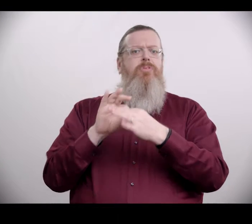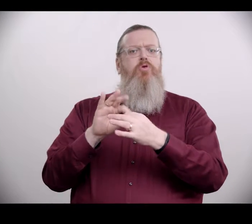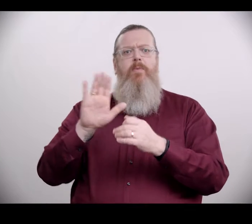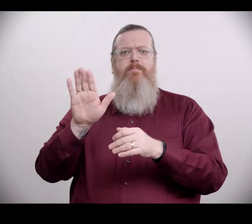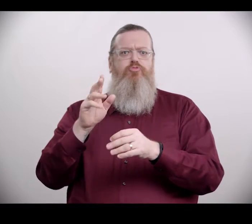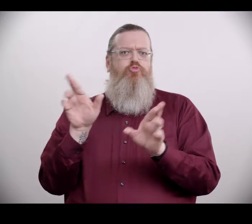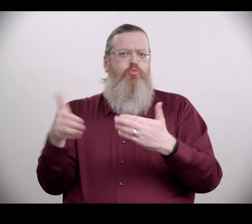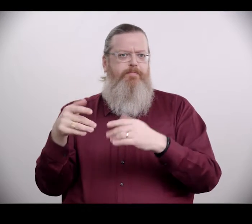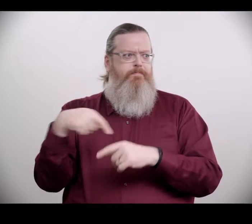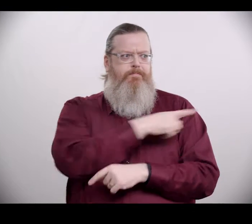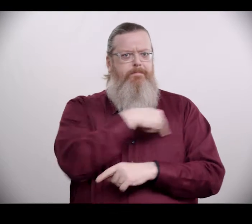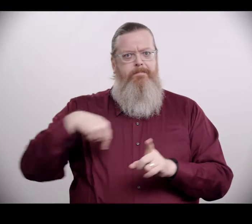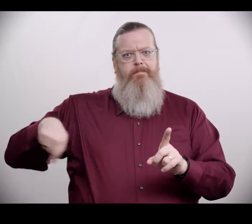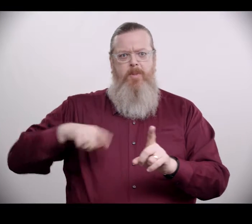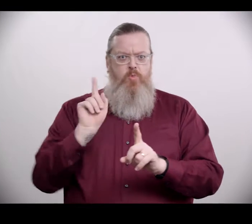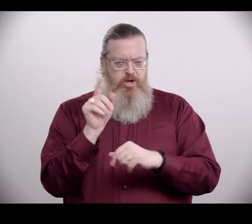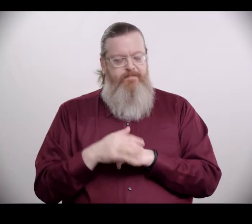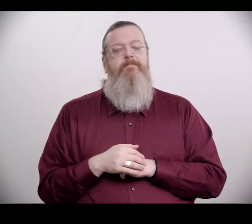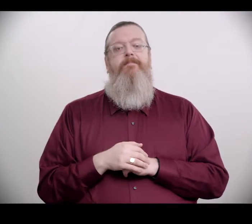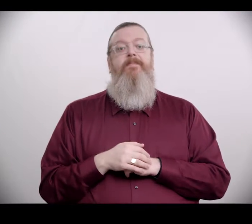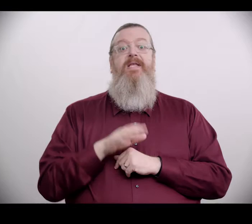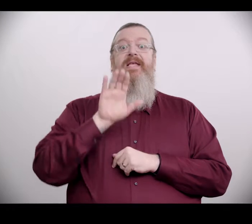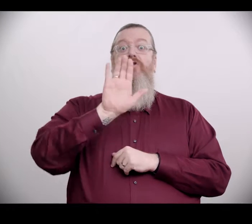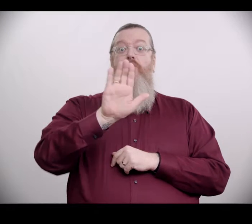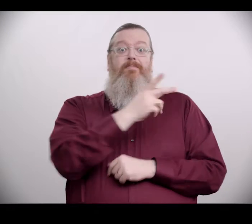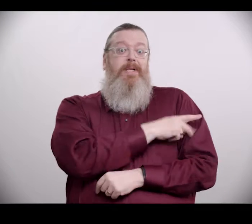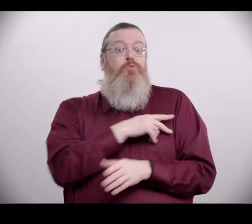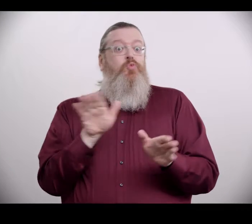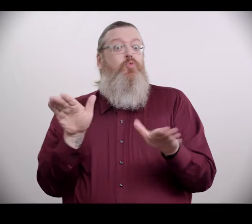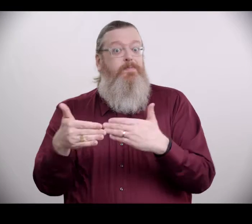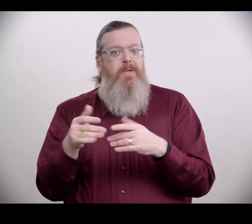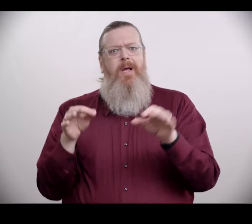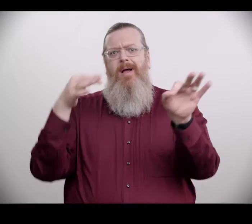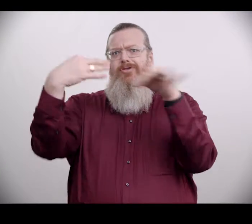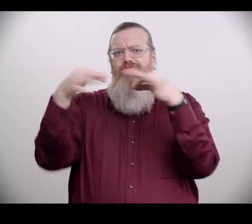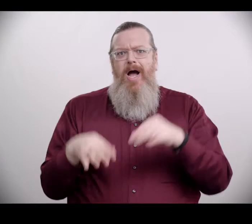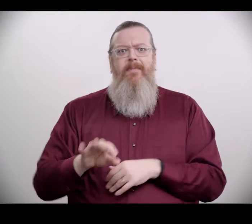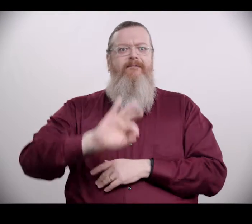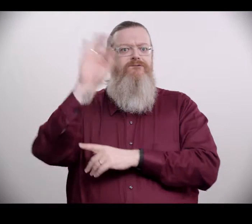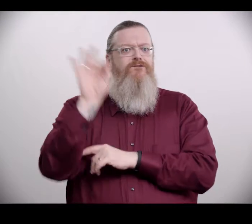o In your patient room, describing the furnishings and their placement, including